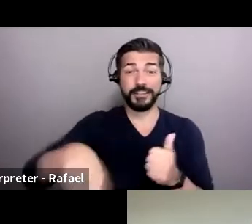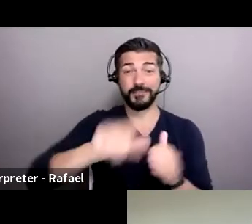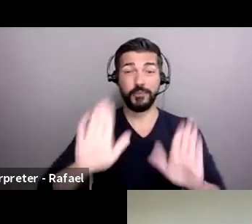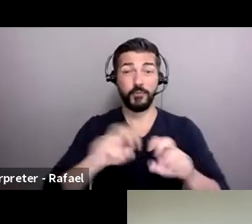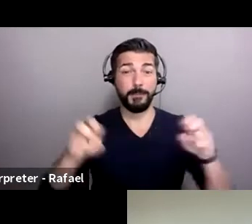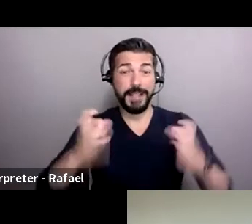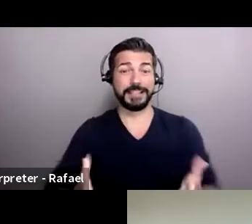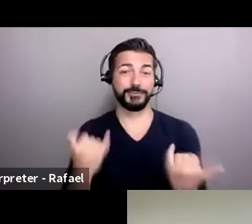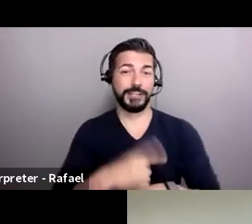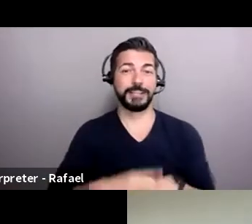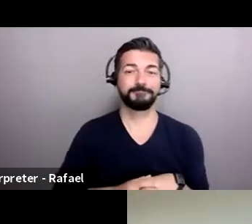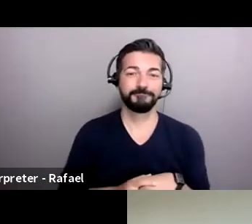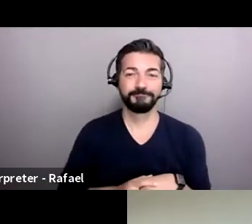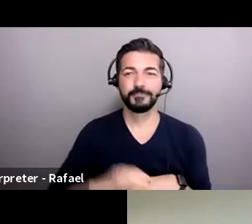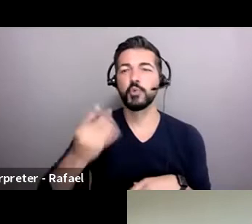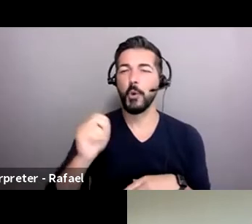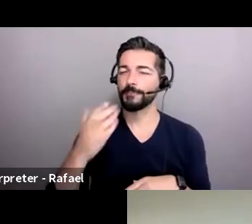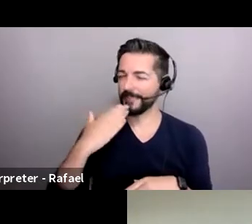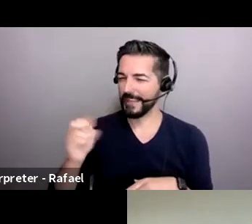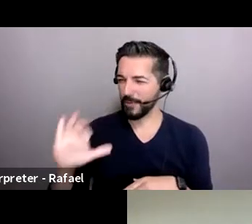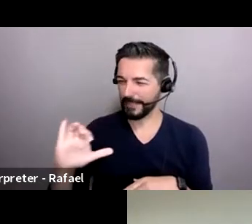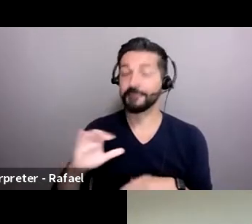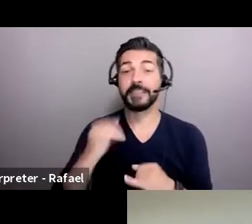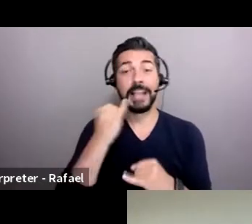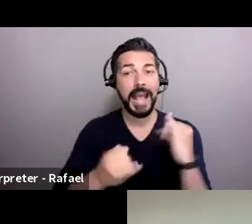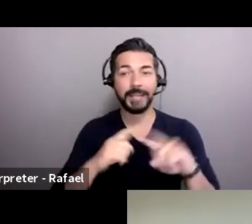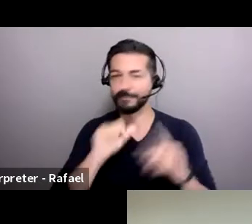Thank you, Eric. And last but certainly not least, is Laura Lippay